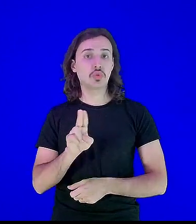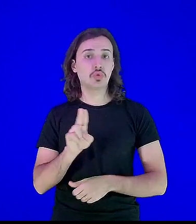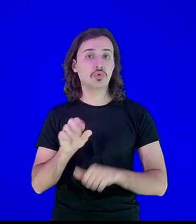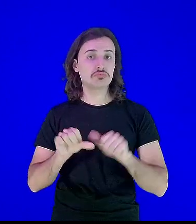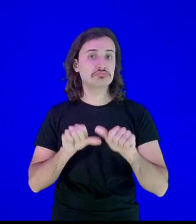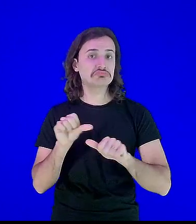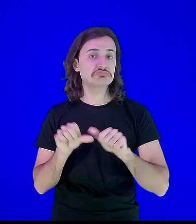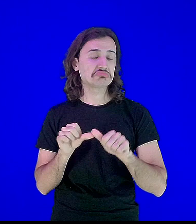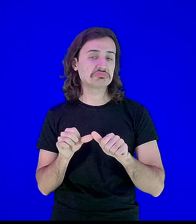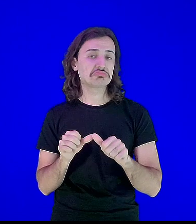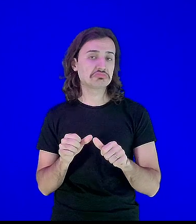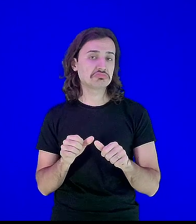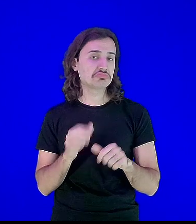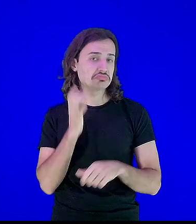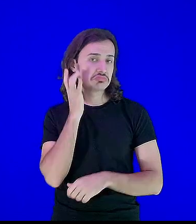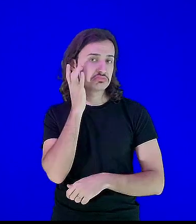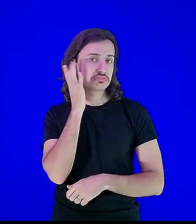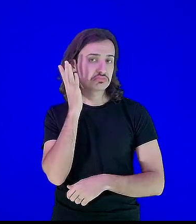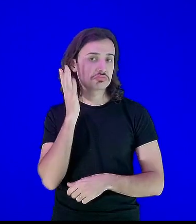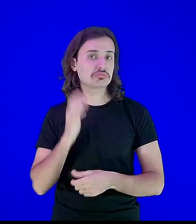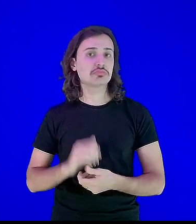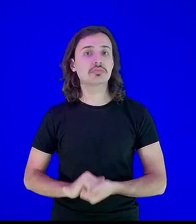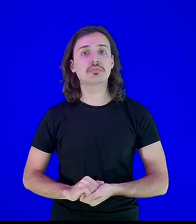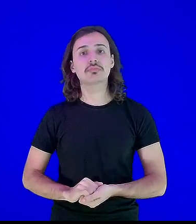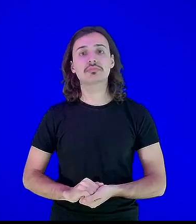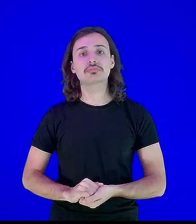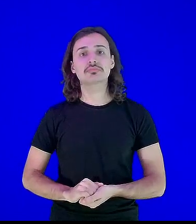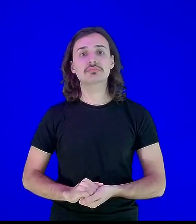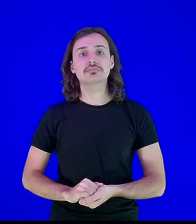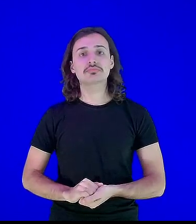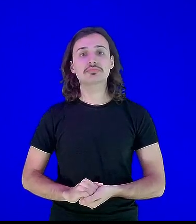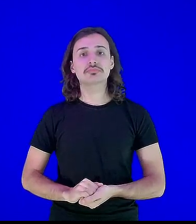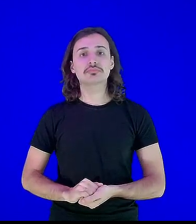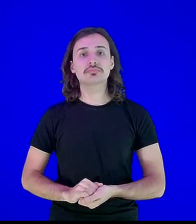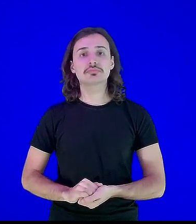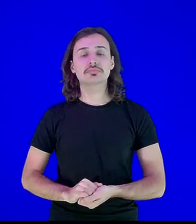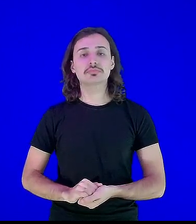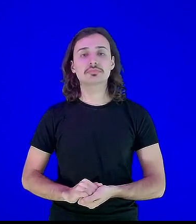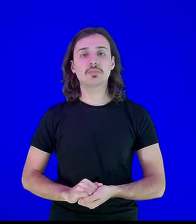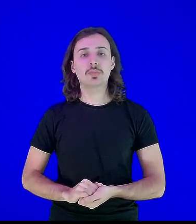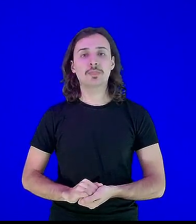as you can see, every change I do in the the pages